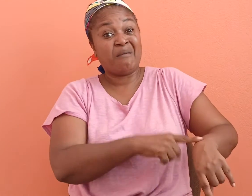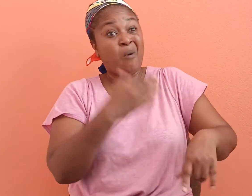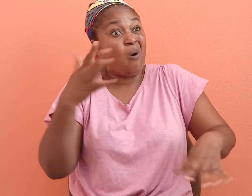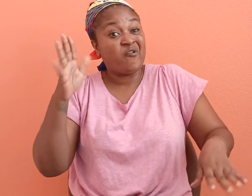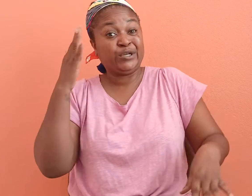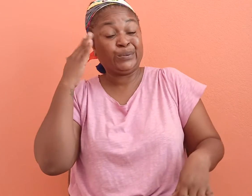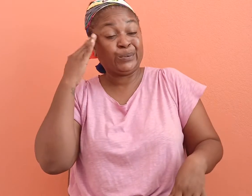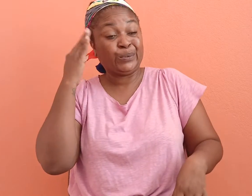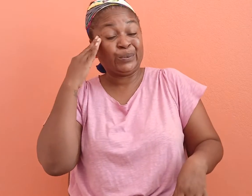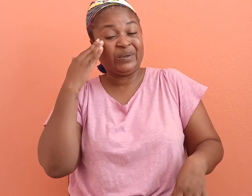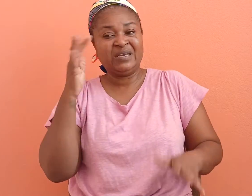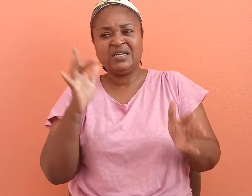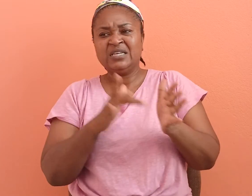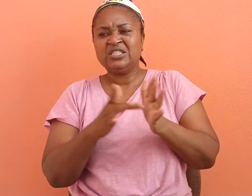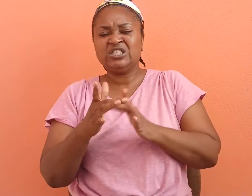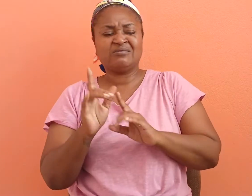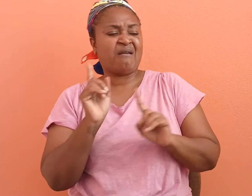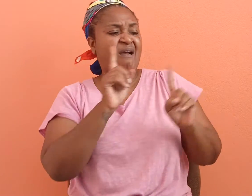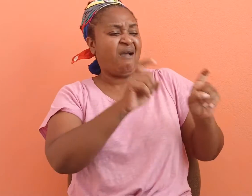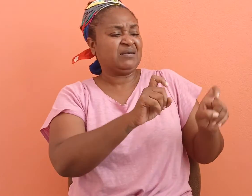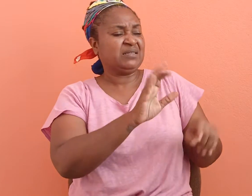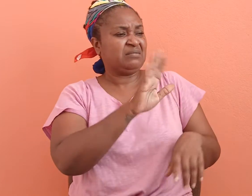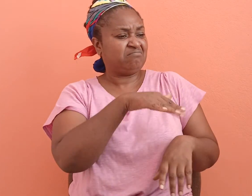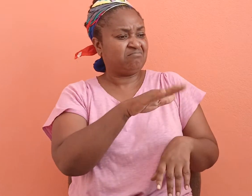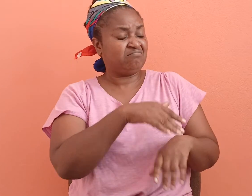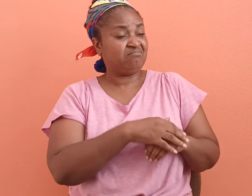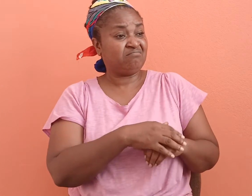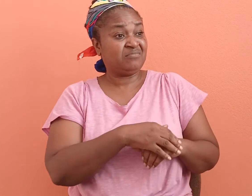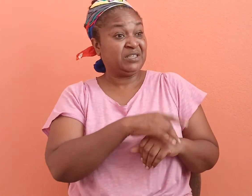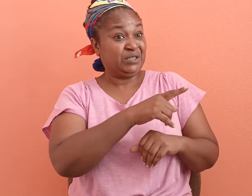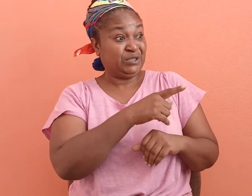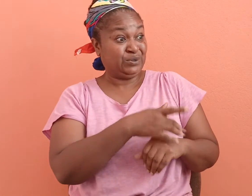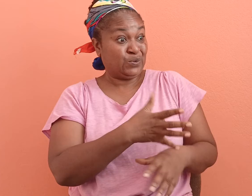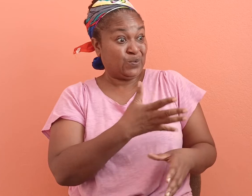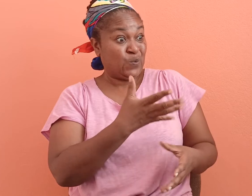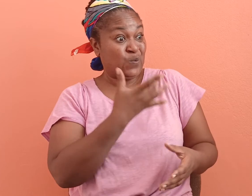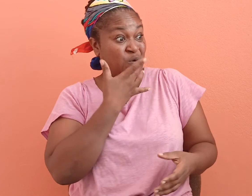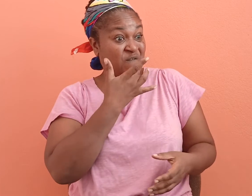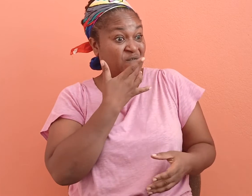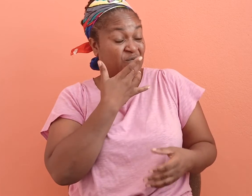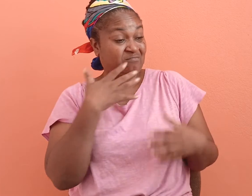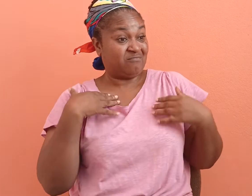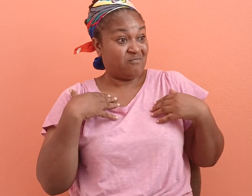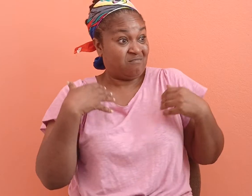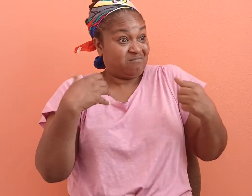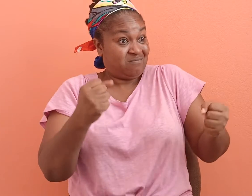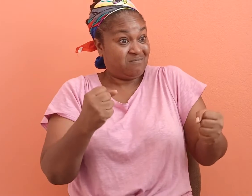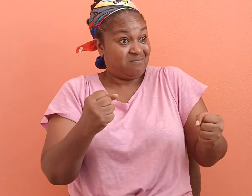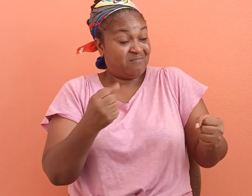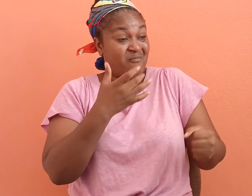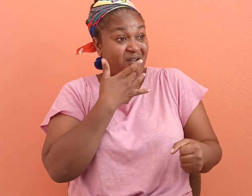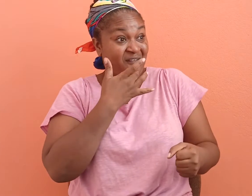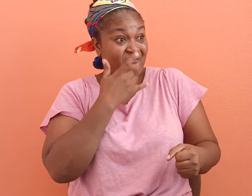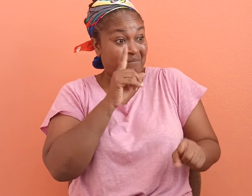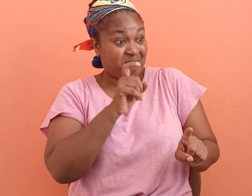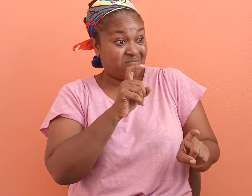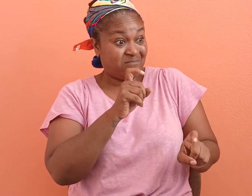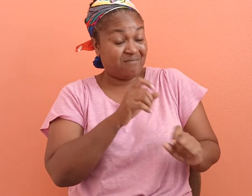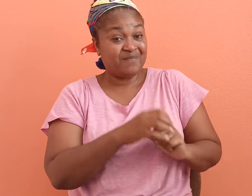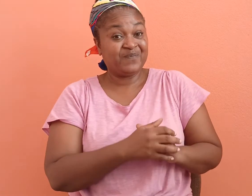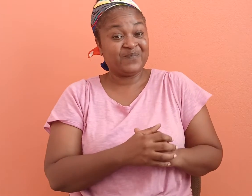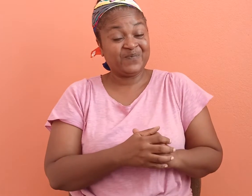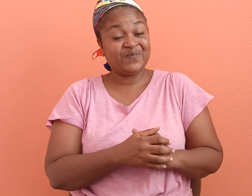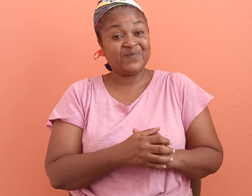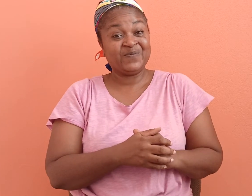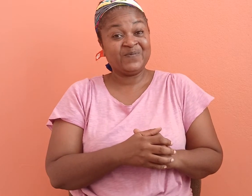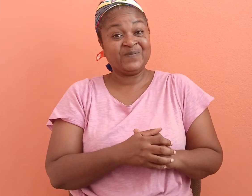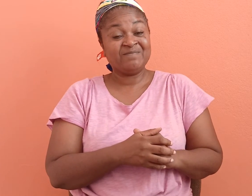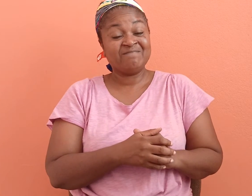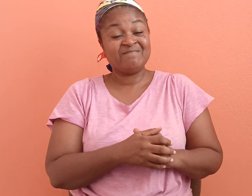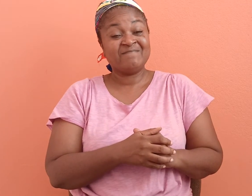he asked him, “Do you want to get well?”